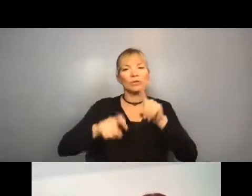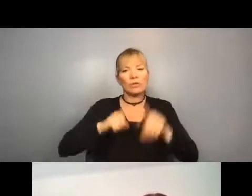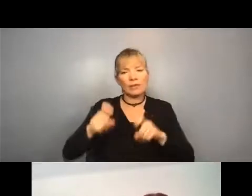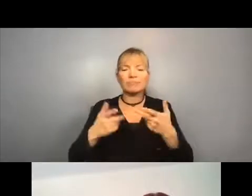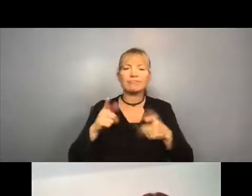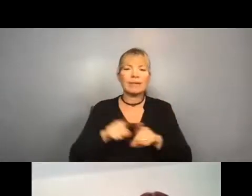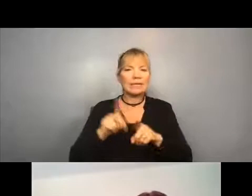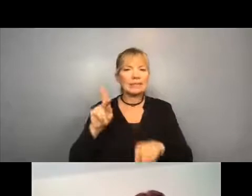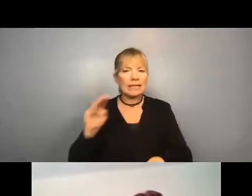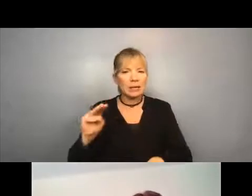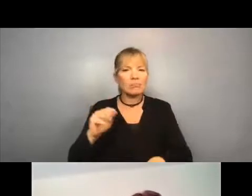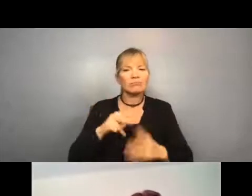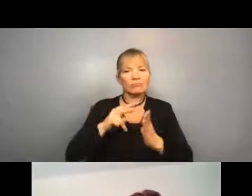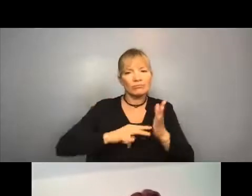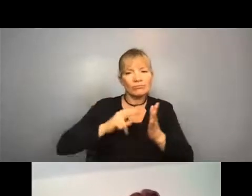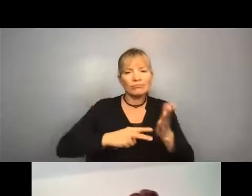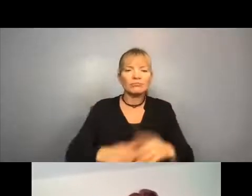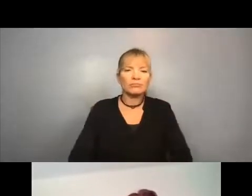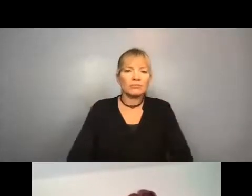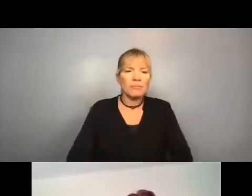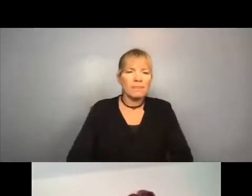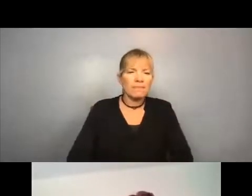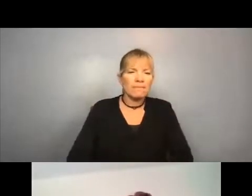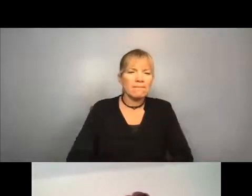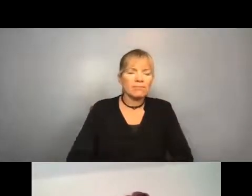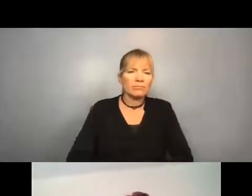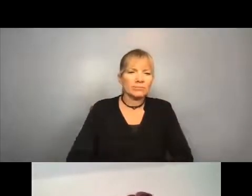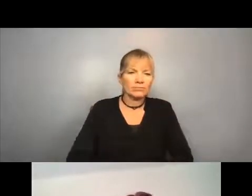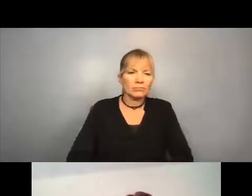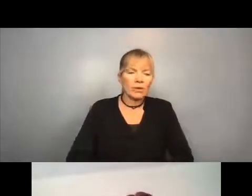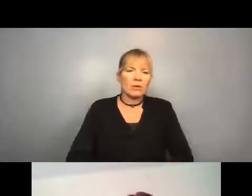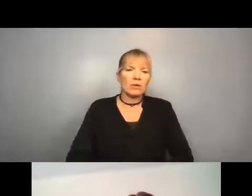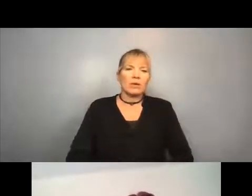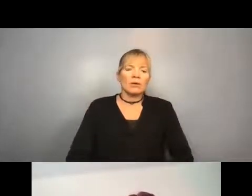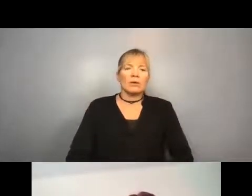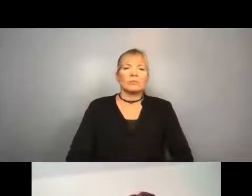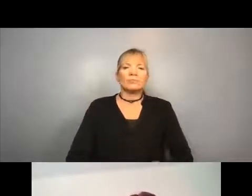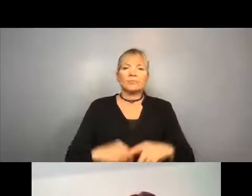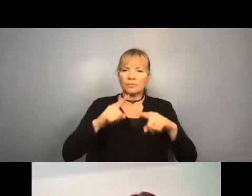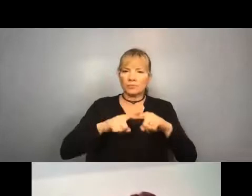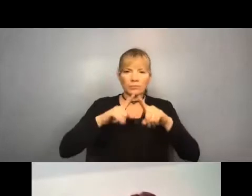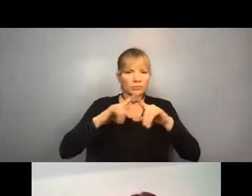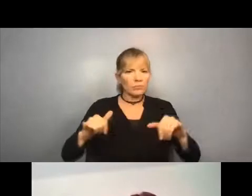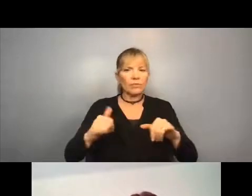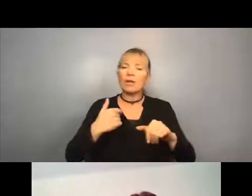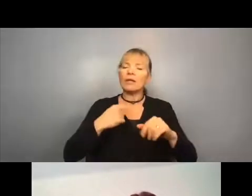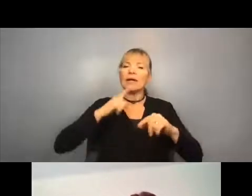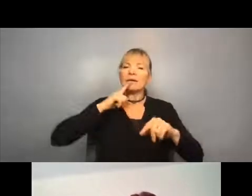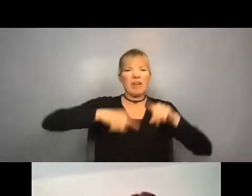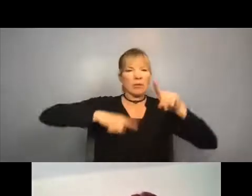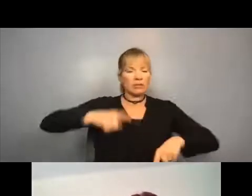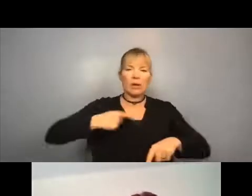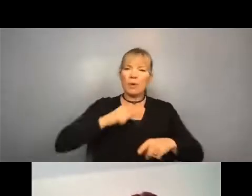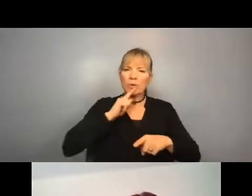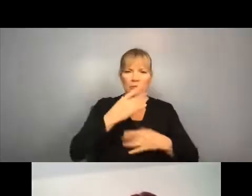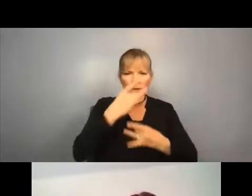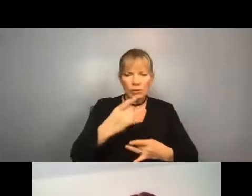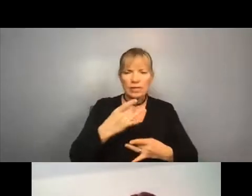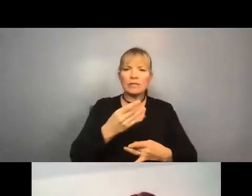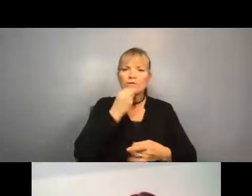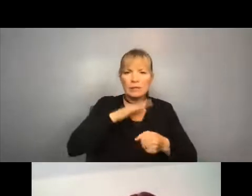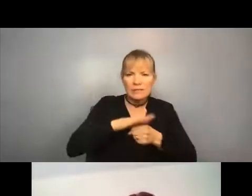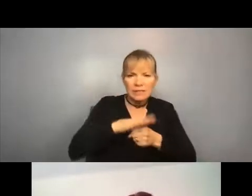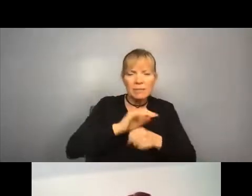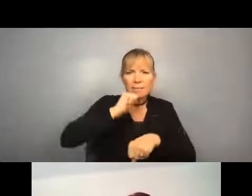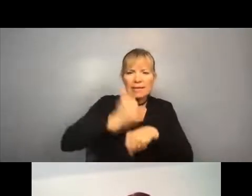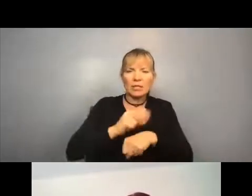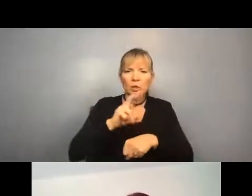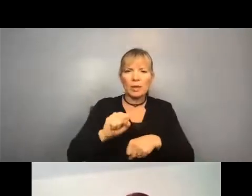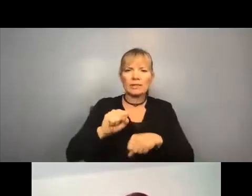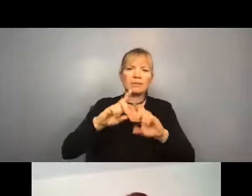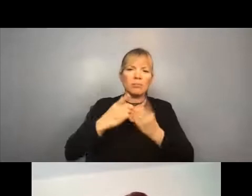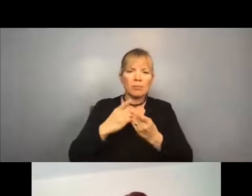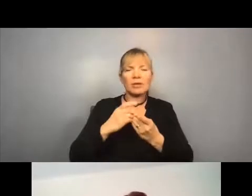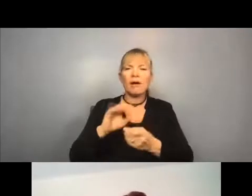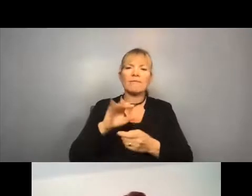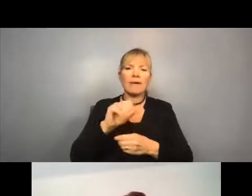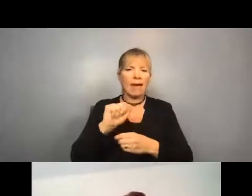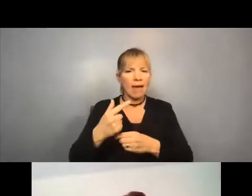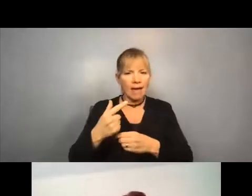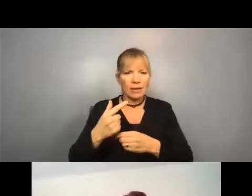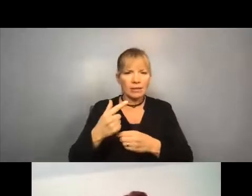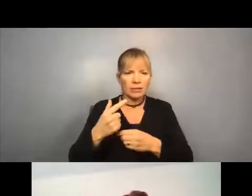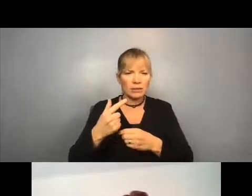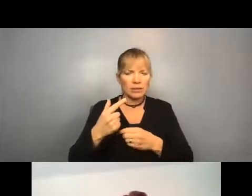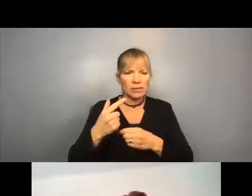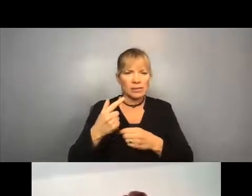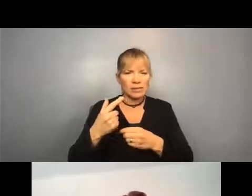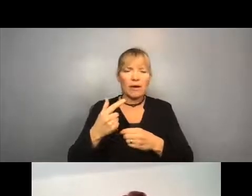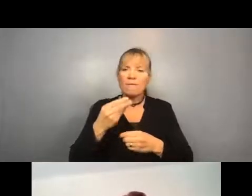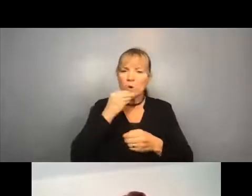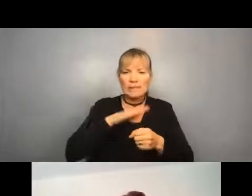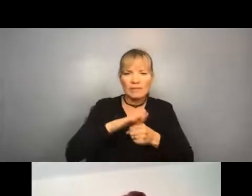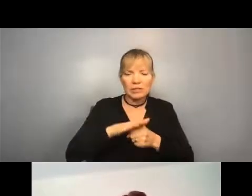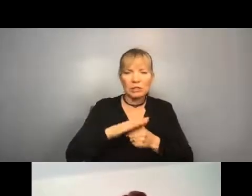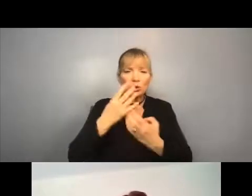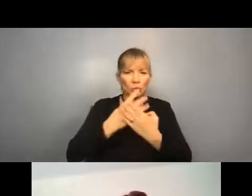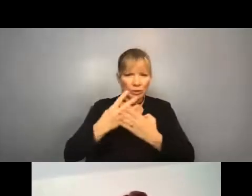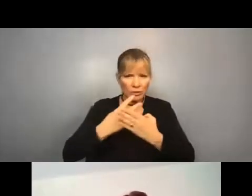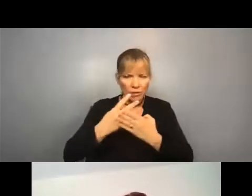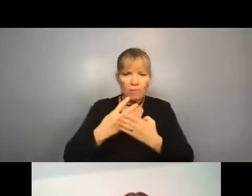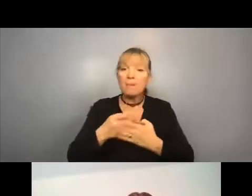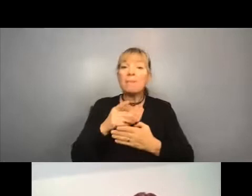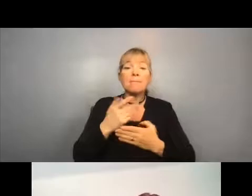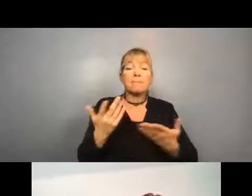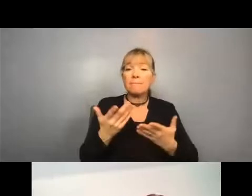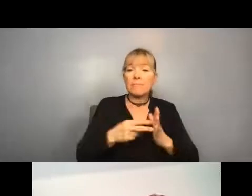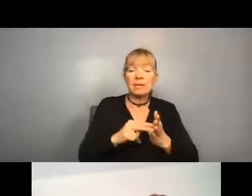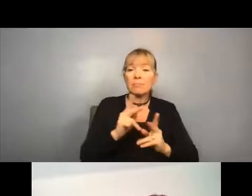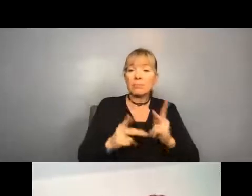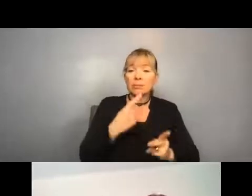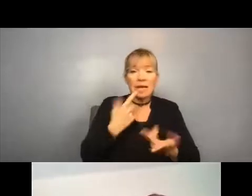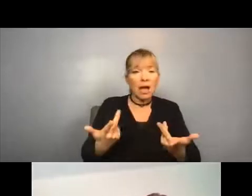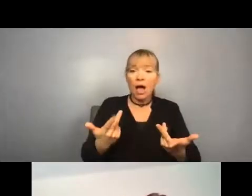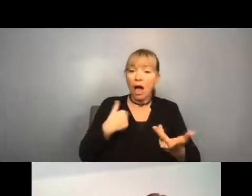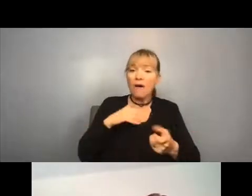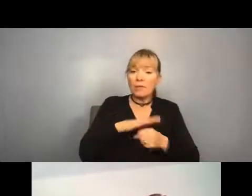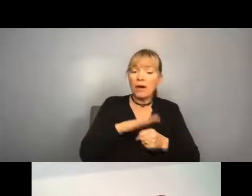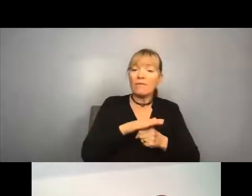in many national household surveys as Kim reviewed. And our dependent variables that we're most interested in were food sufficiency. And it's based on a U.S. Department of Agriculture food sufficiency screener, where people who said that they